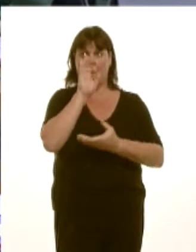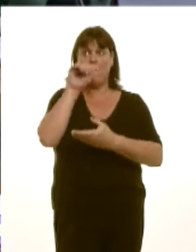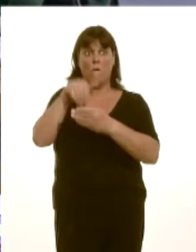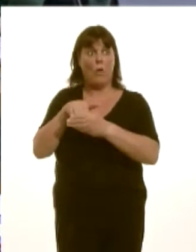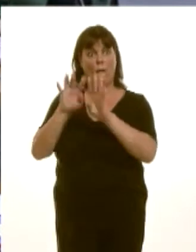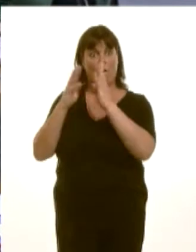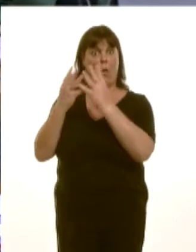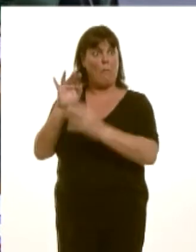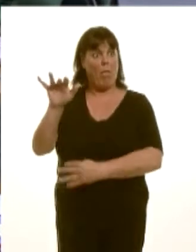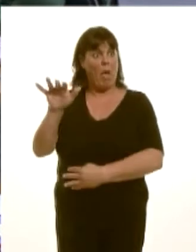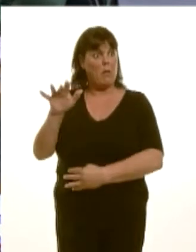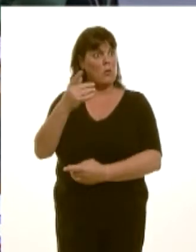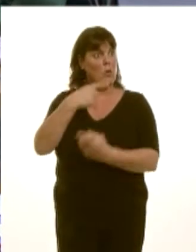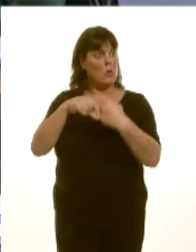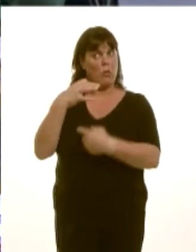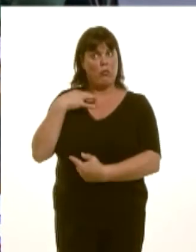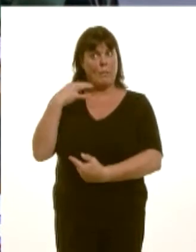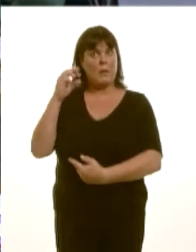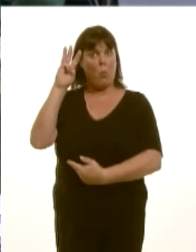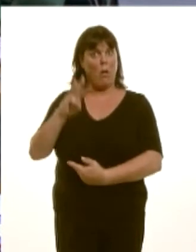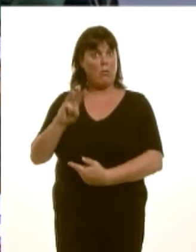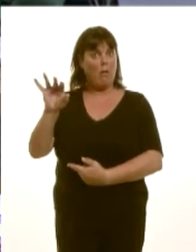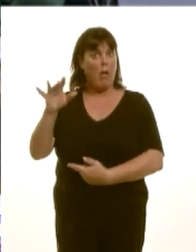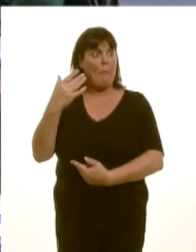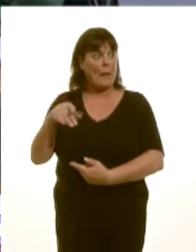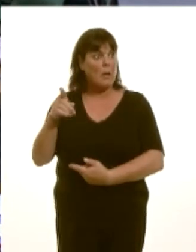So, we in Wales are playing our part, but, of course, as part of the negotiations on